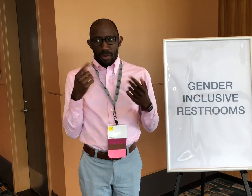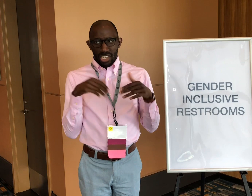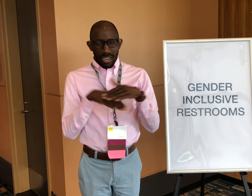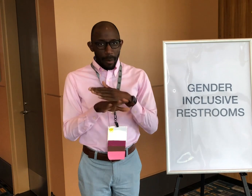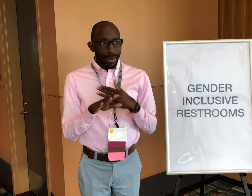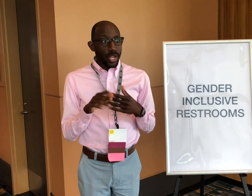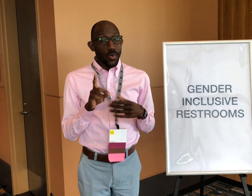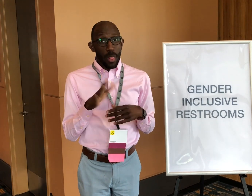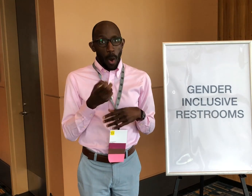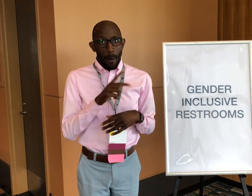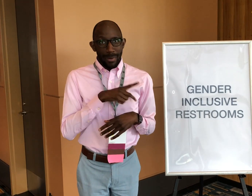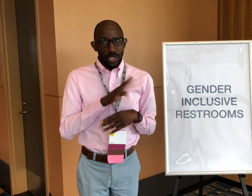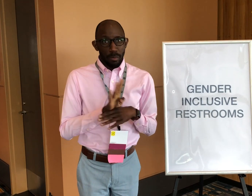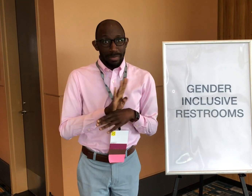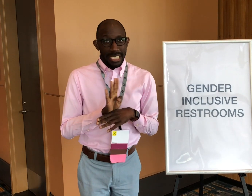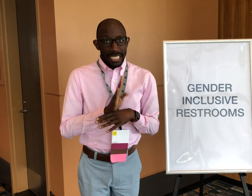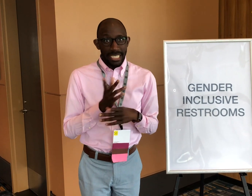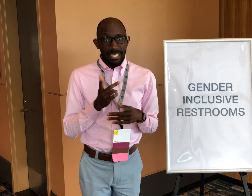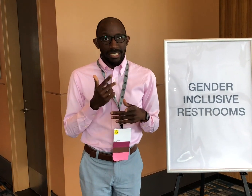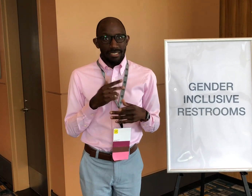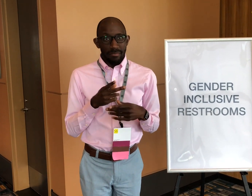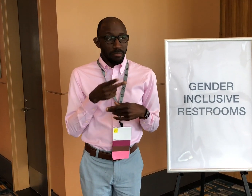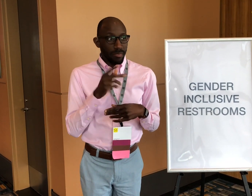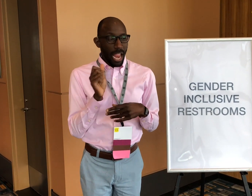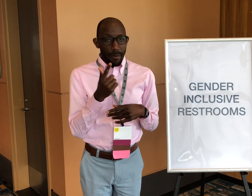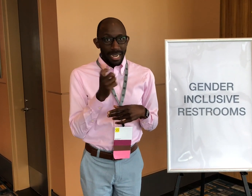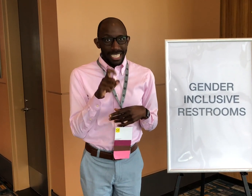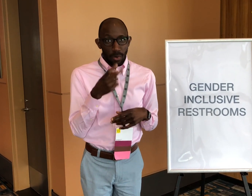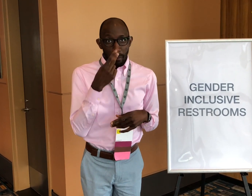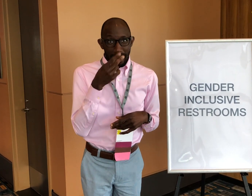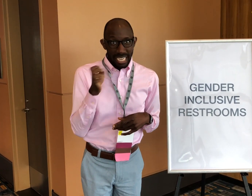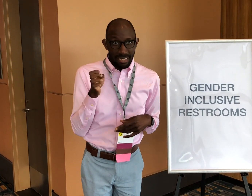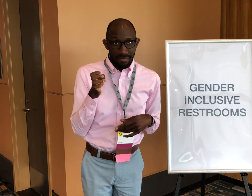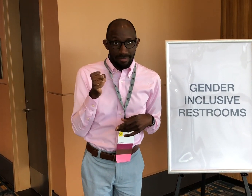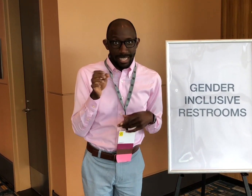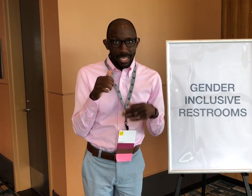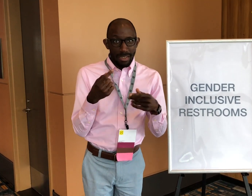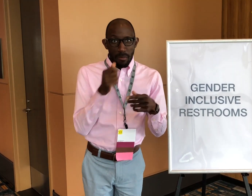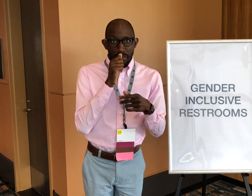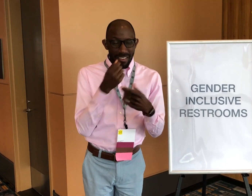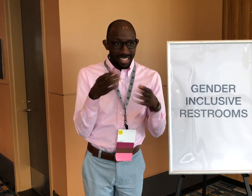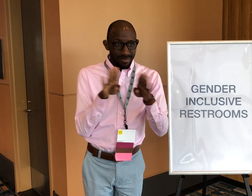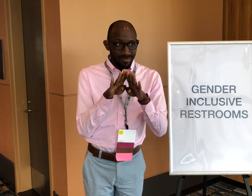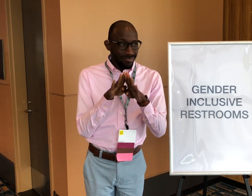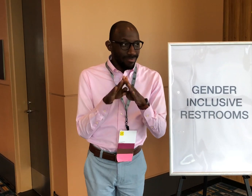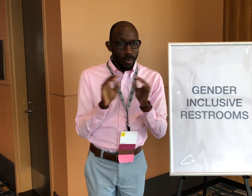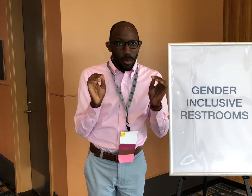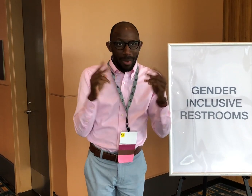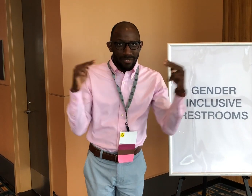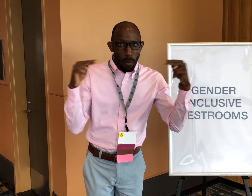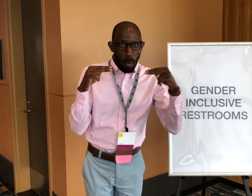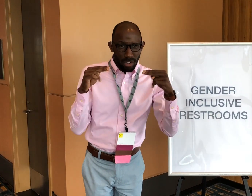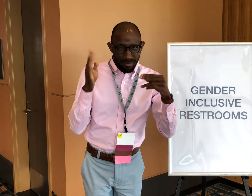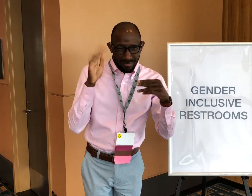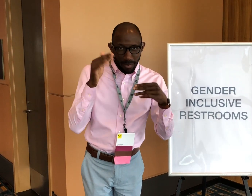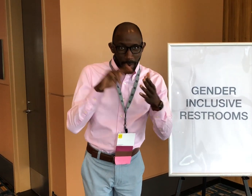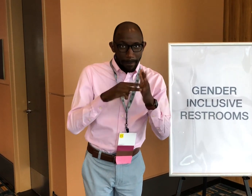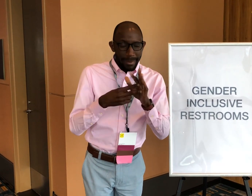Anyone can come in and do their own personal business. Everybody needs to pee. You already have the privacy. Nobody’s watching.